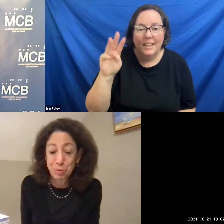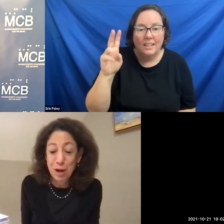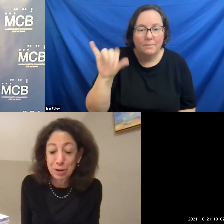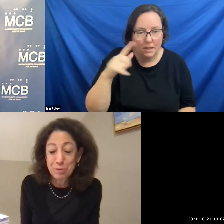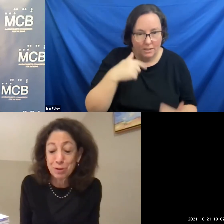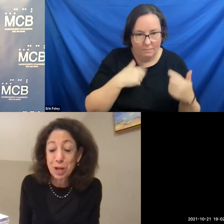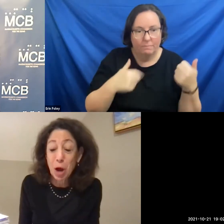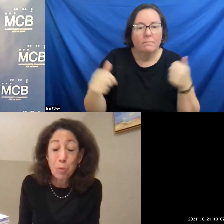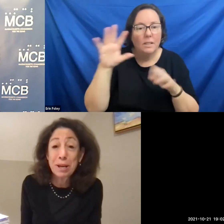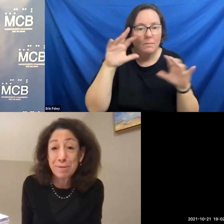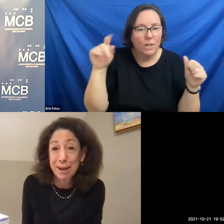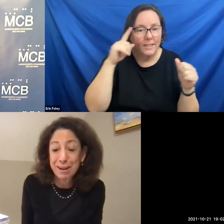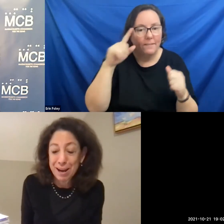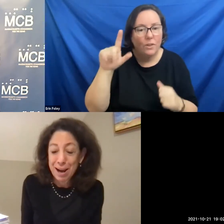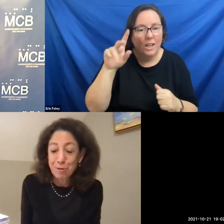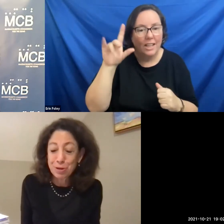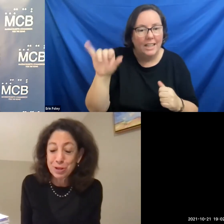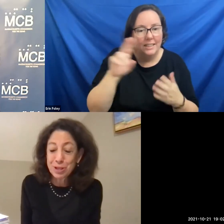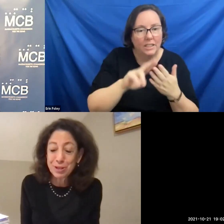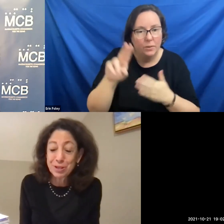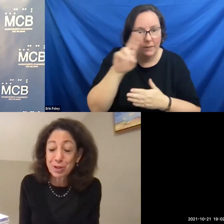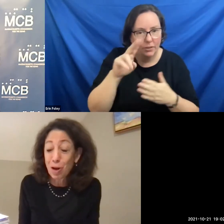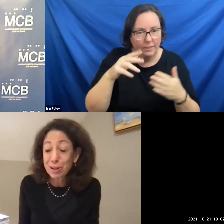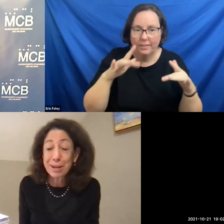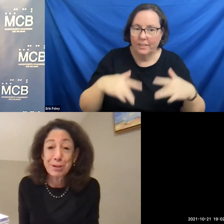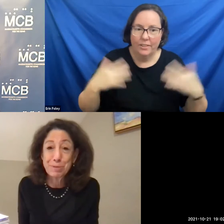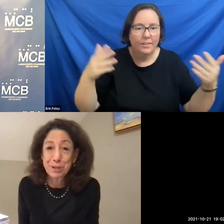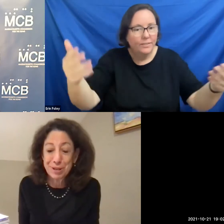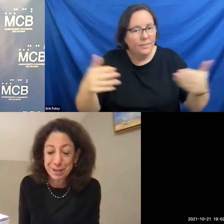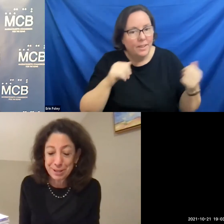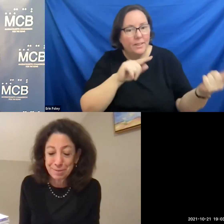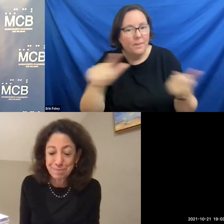welcome you to the opening event for this year's Thought Leadership Series.